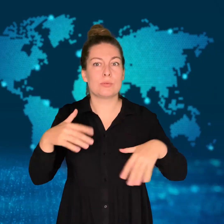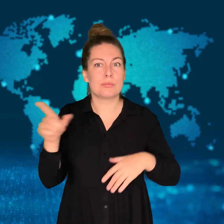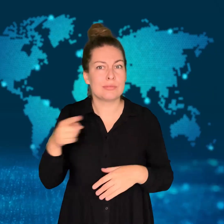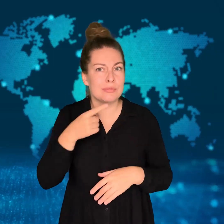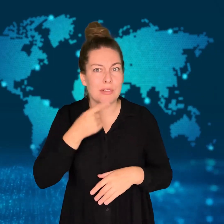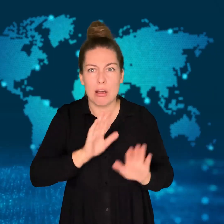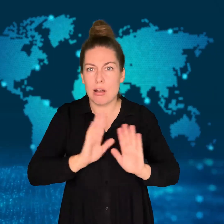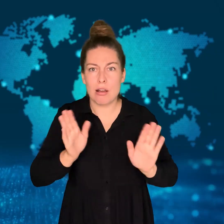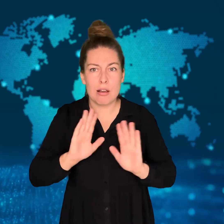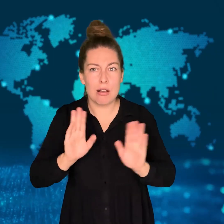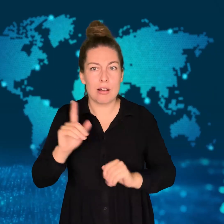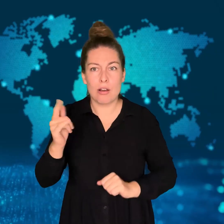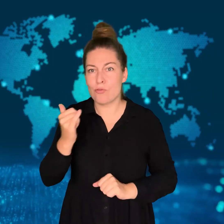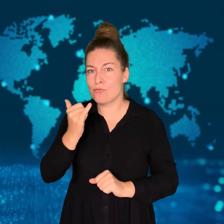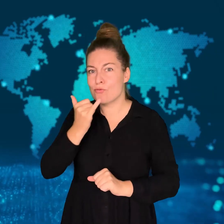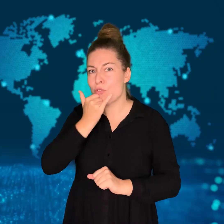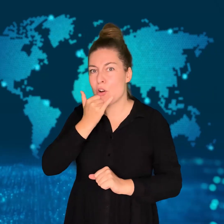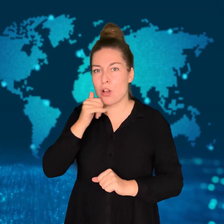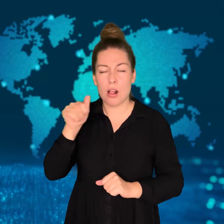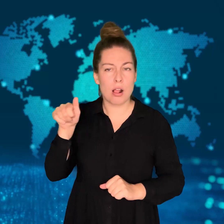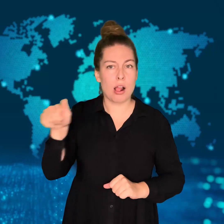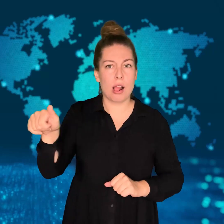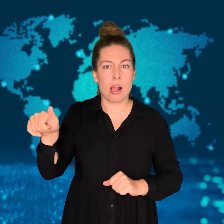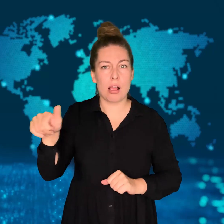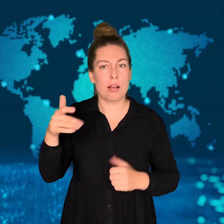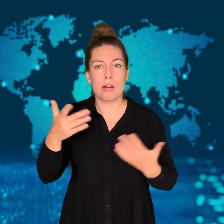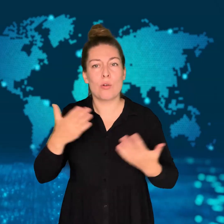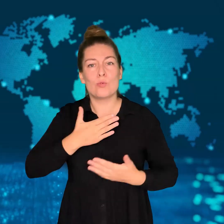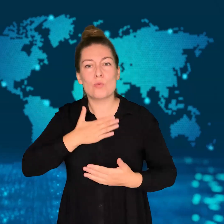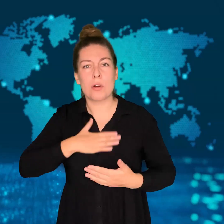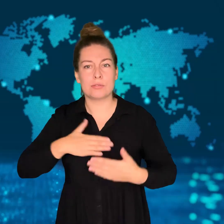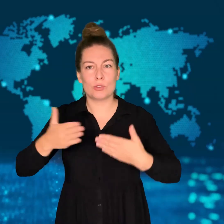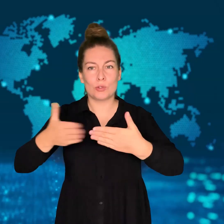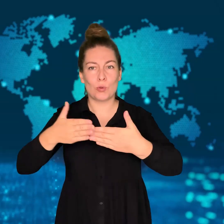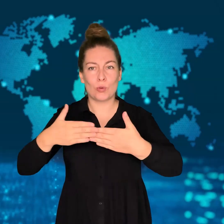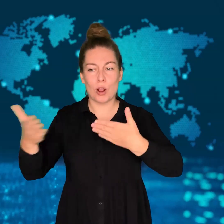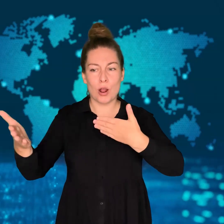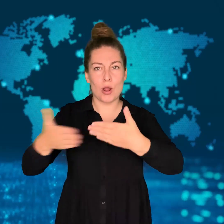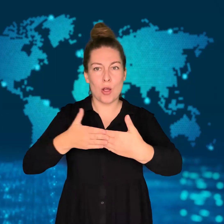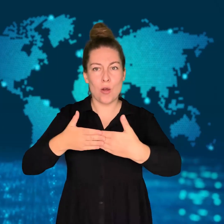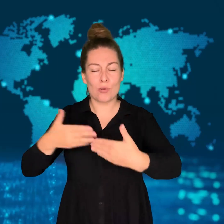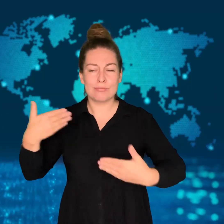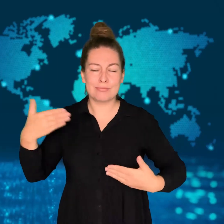He has claimed it was a mistake that he was trying to open